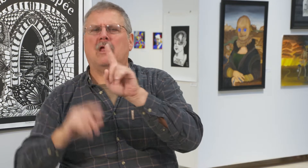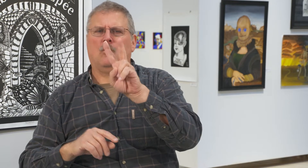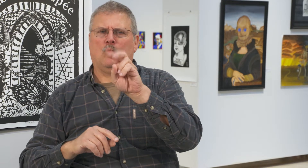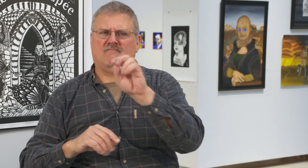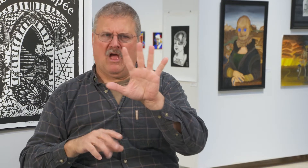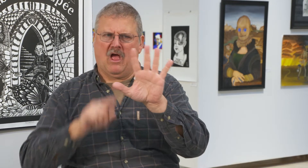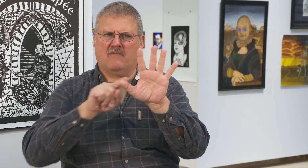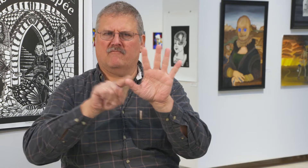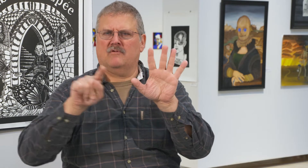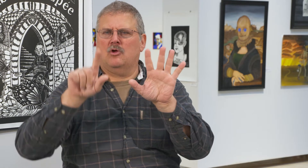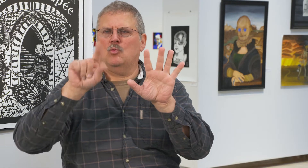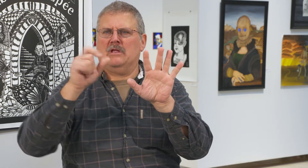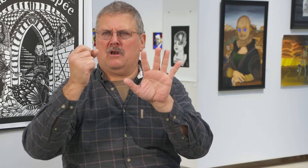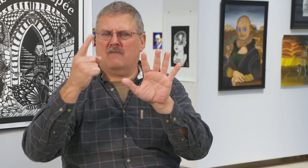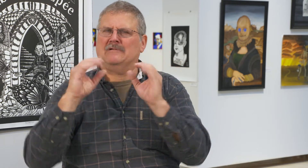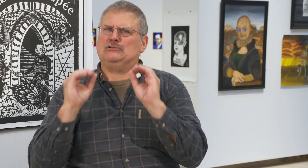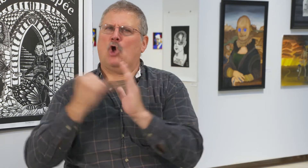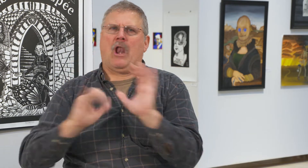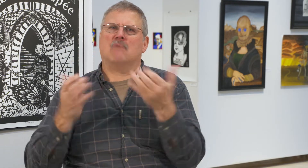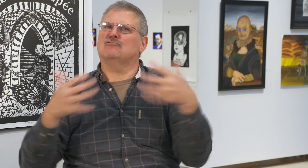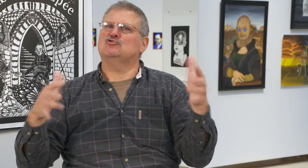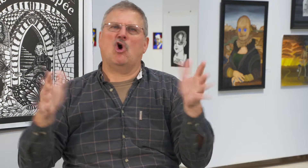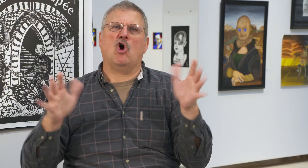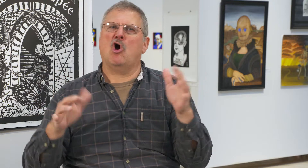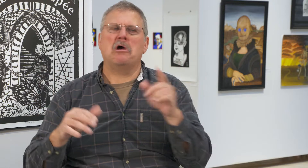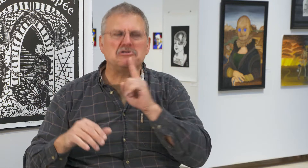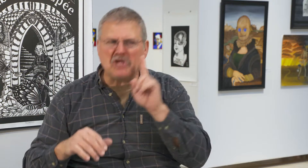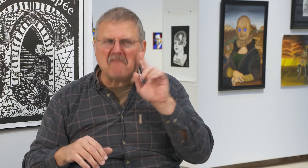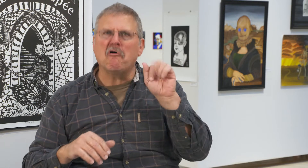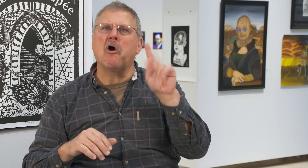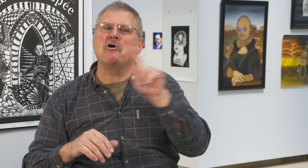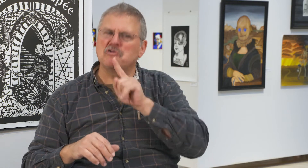with my art from home, but from 2005 to 2011, I taught art and that was all.